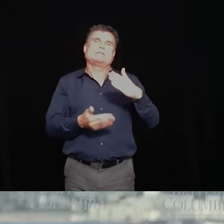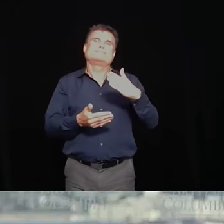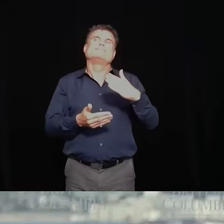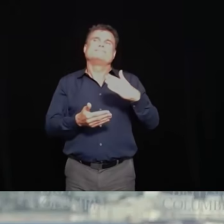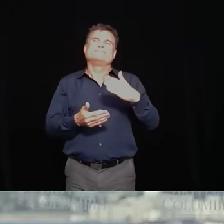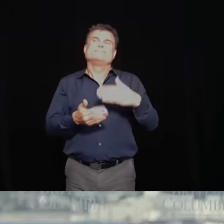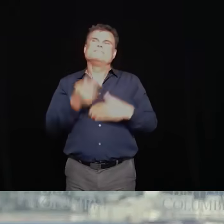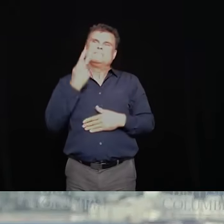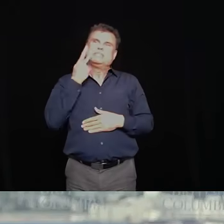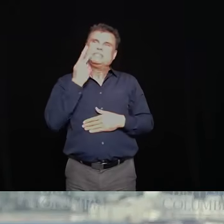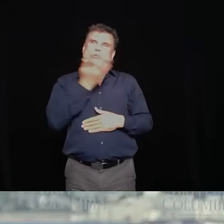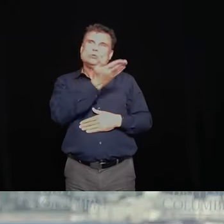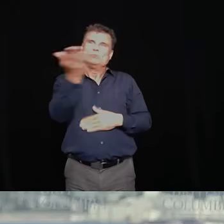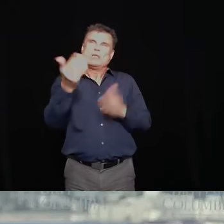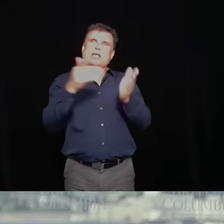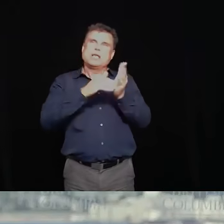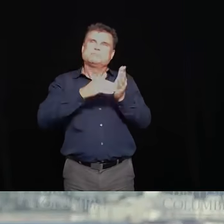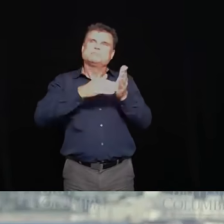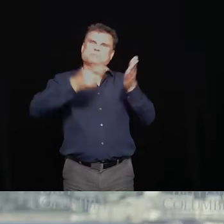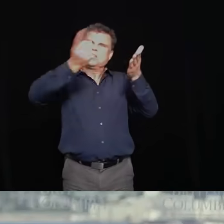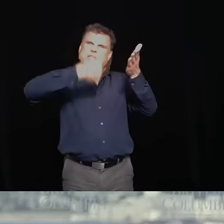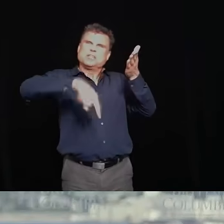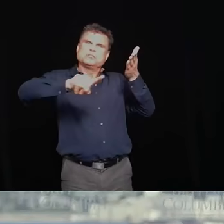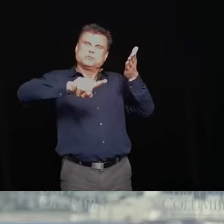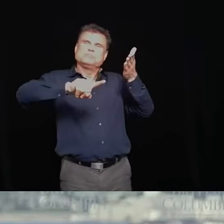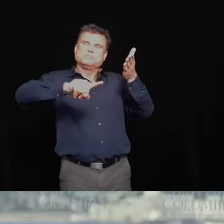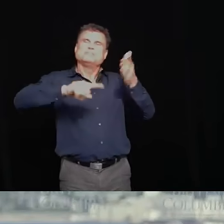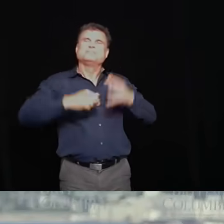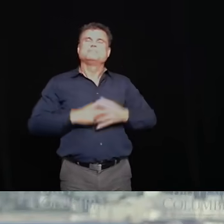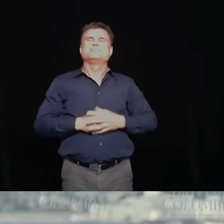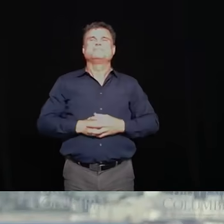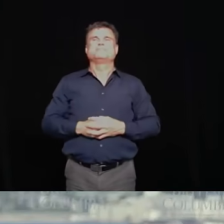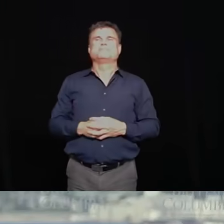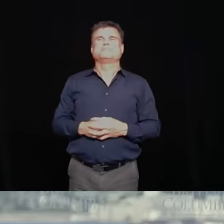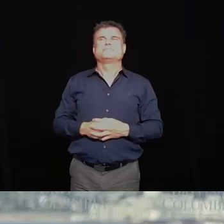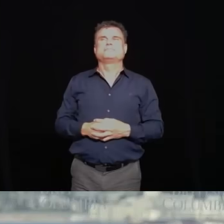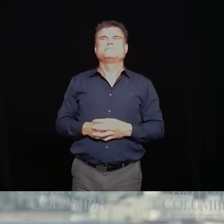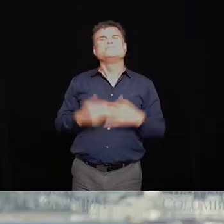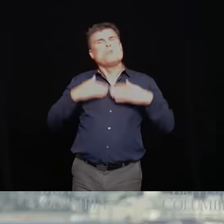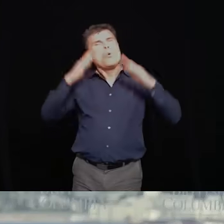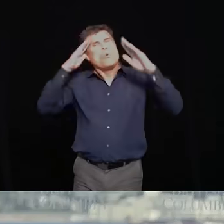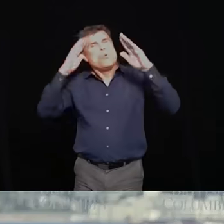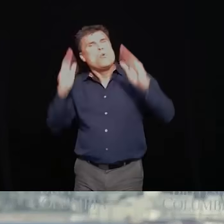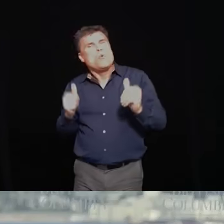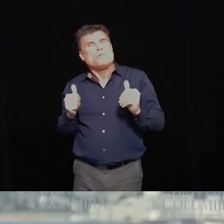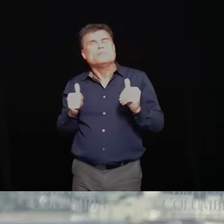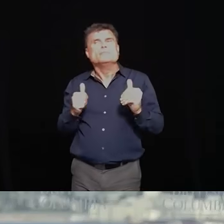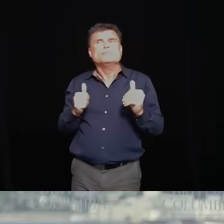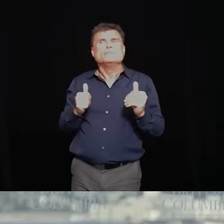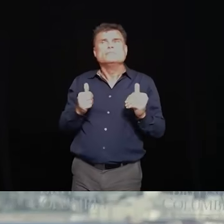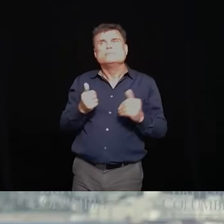since that time. In that period and during that same period that was performed during the time of COVID